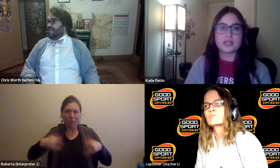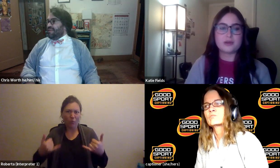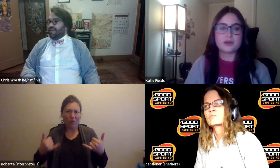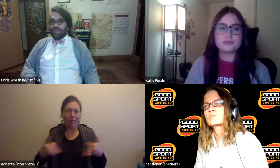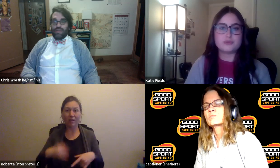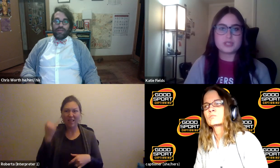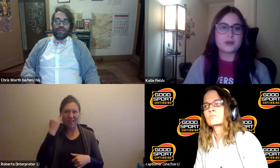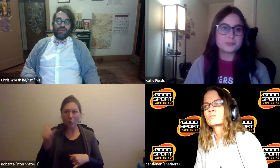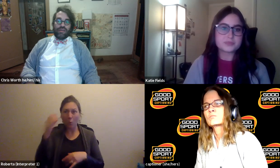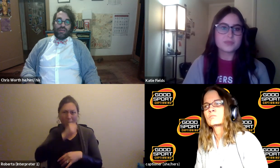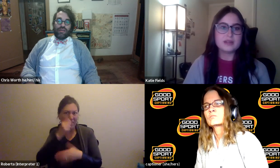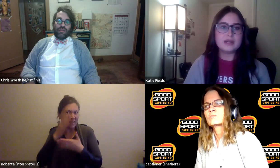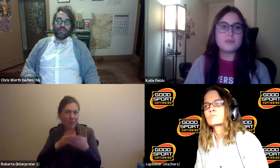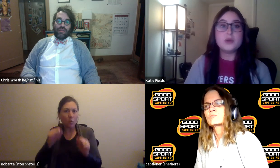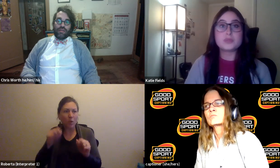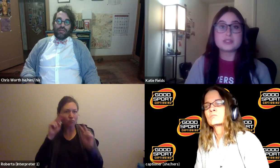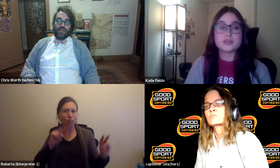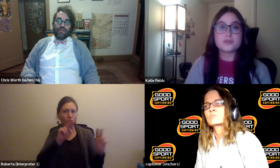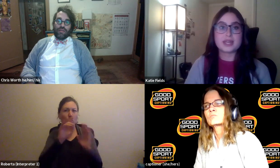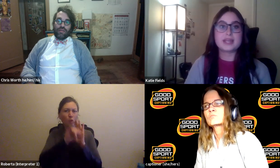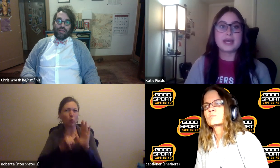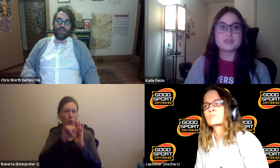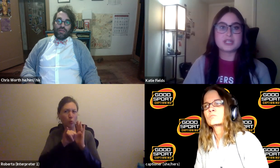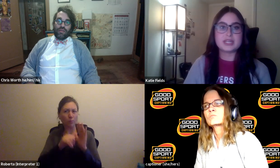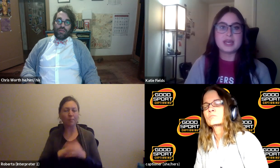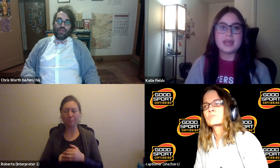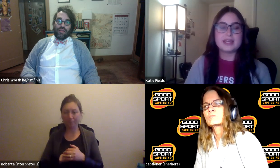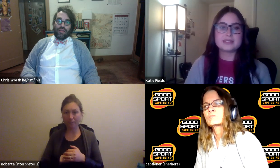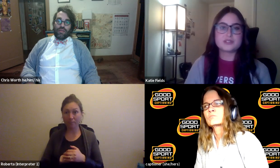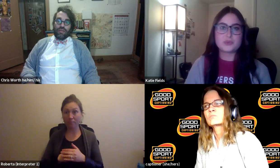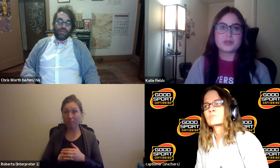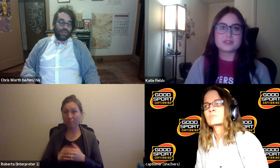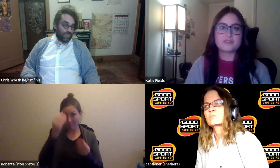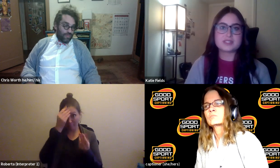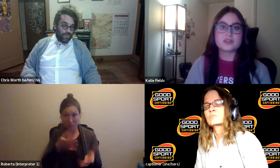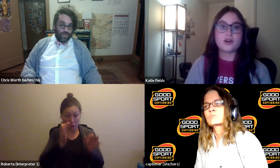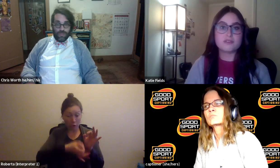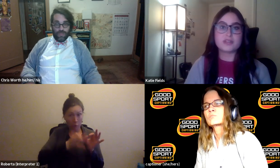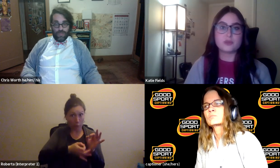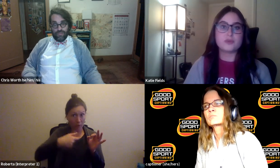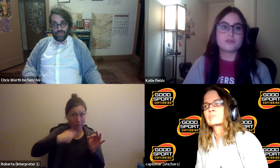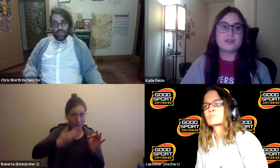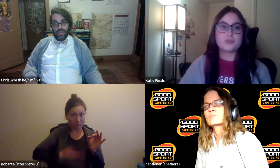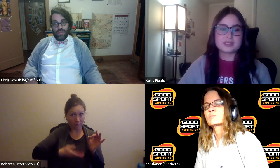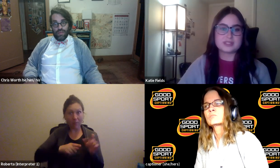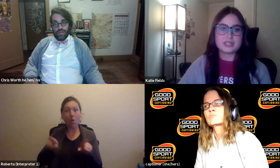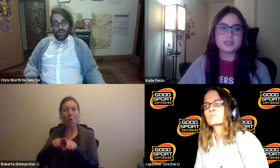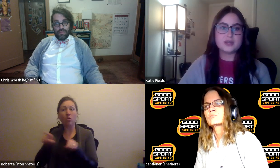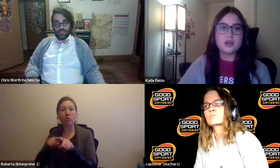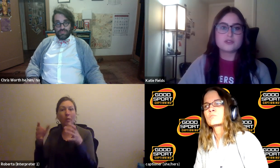out YouTube channel. Captioning and interpreting services are available throughout the presentation